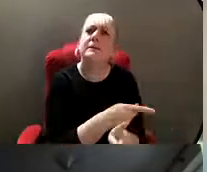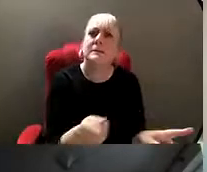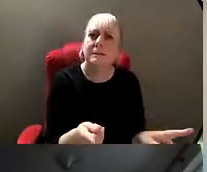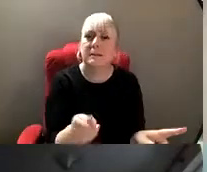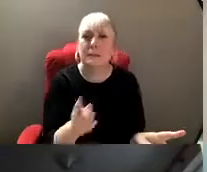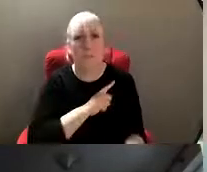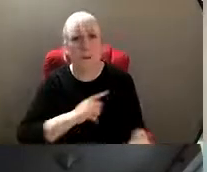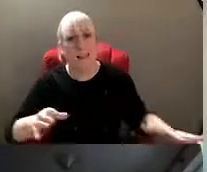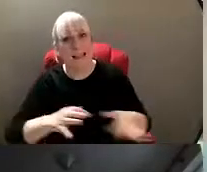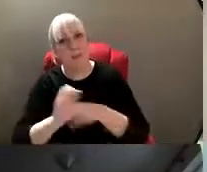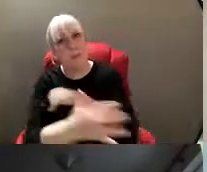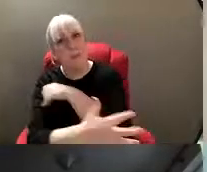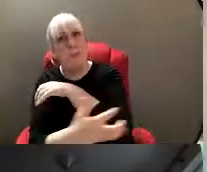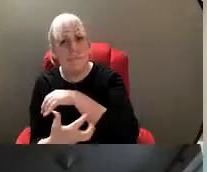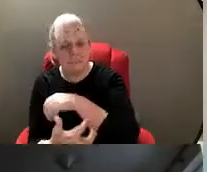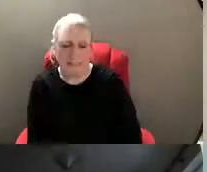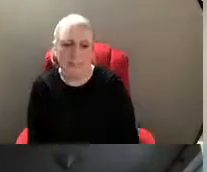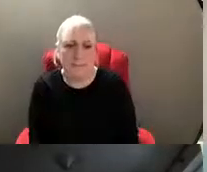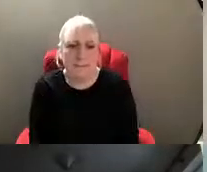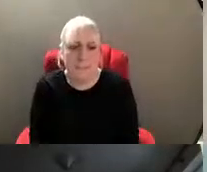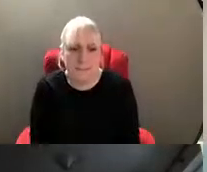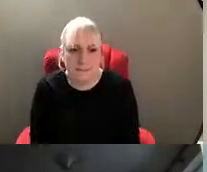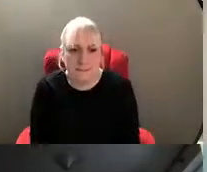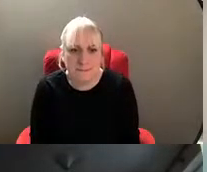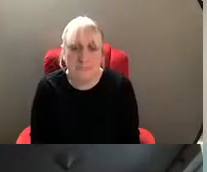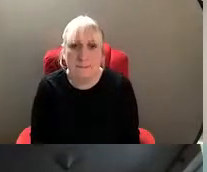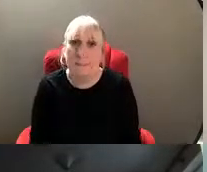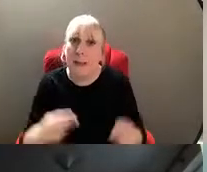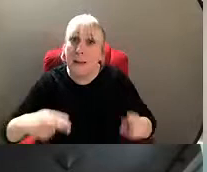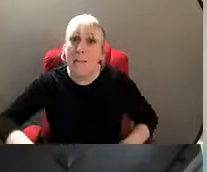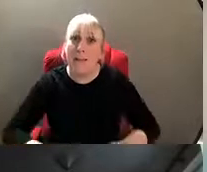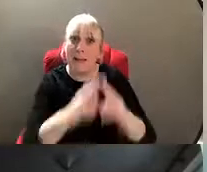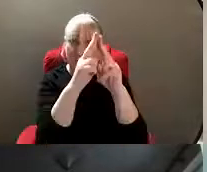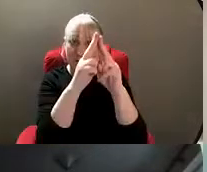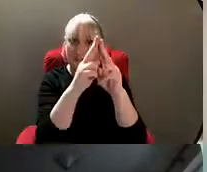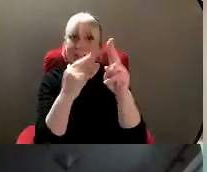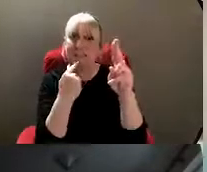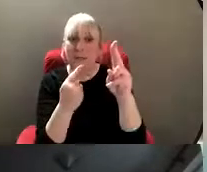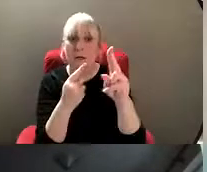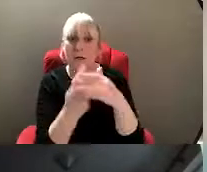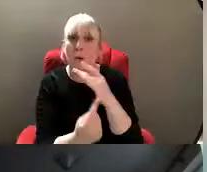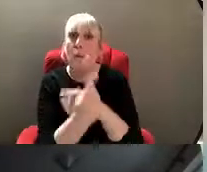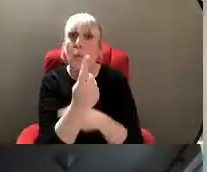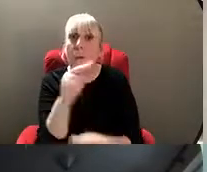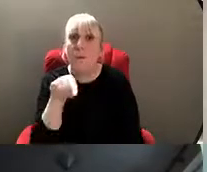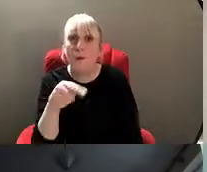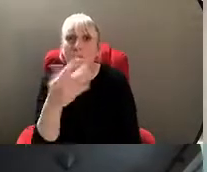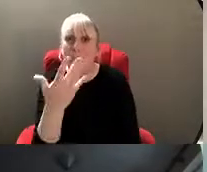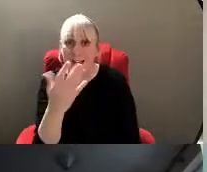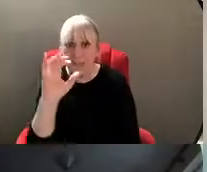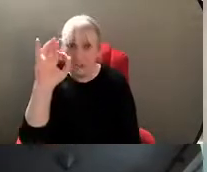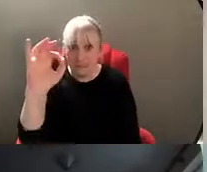find themselves in in paris it was said that only 1.5 degrees should be allowed by emissions